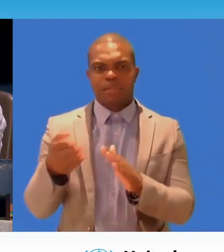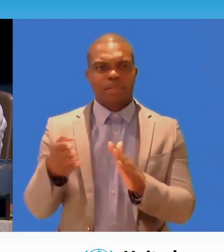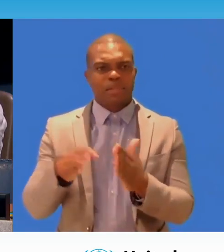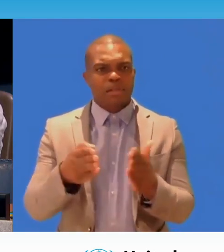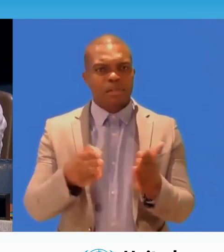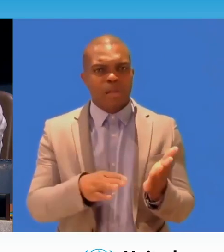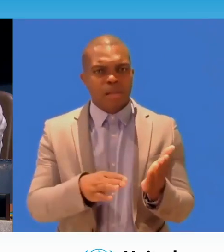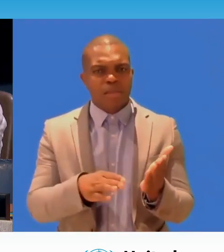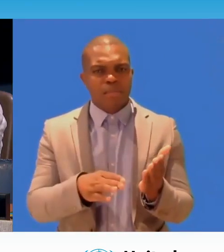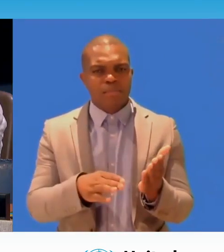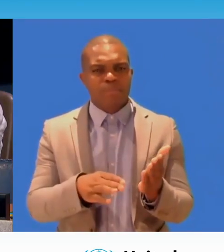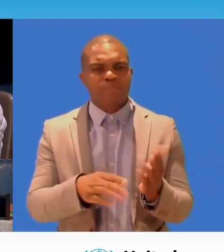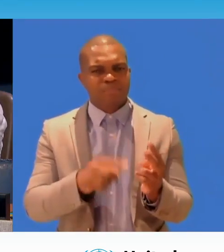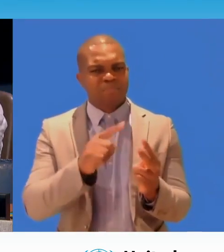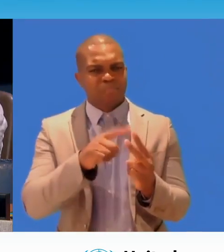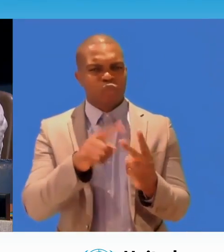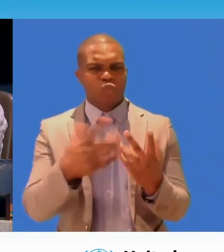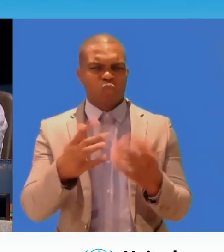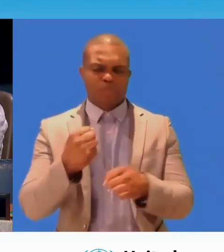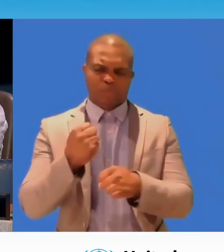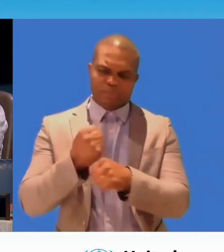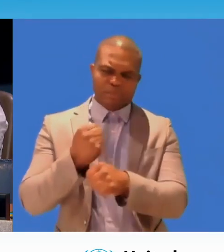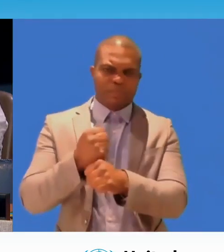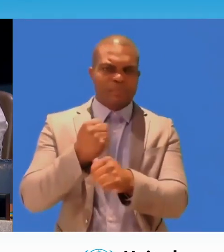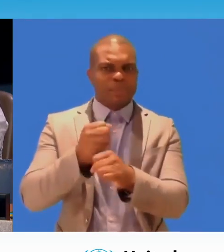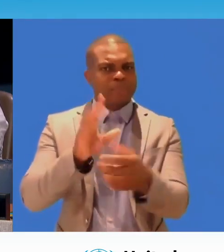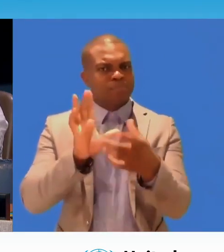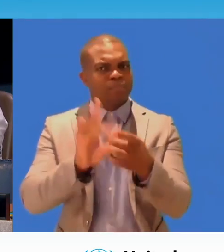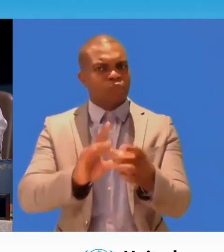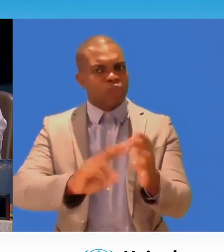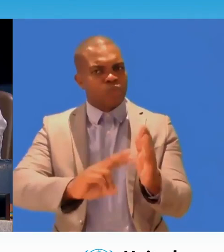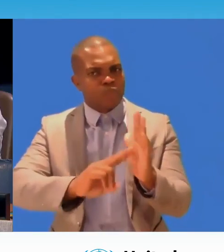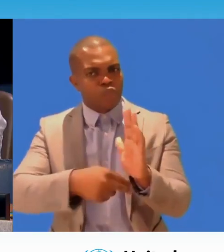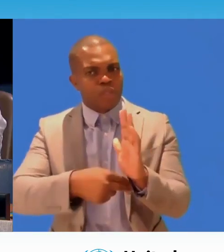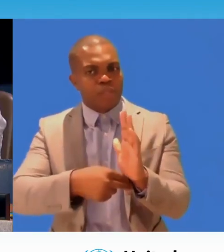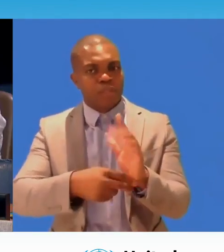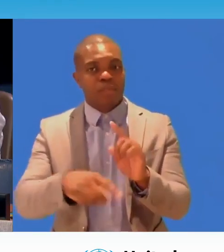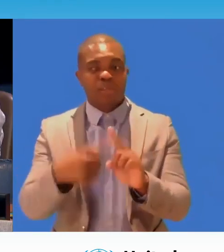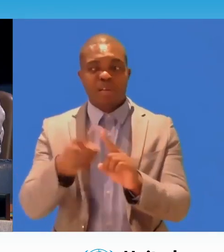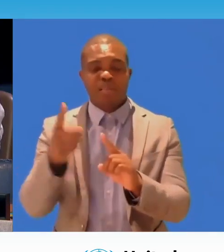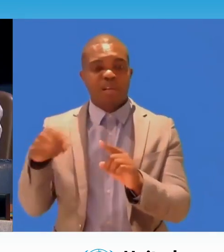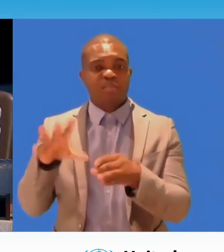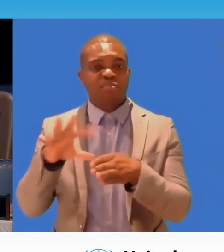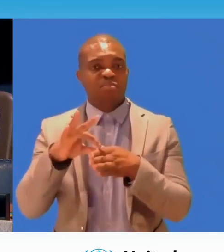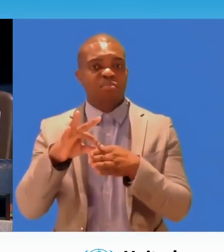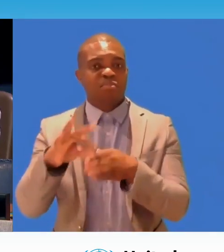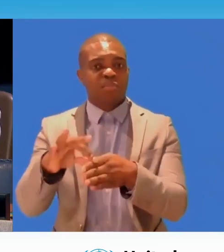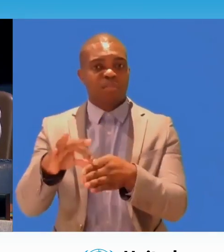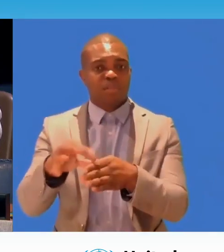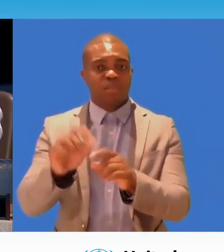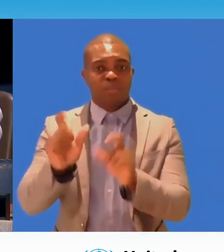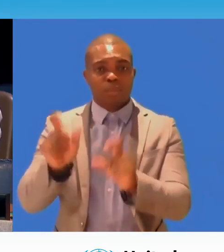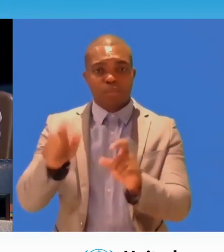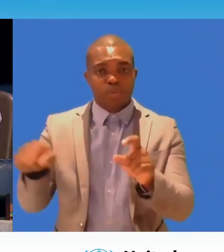intellectual disabilities worldwide and persons with psychosocial disabilities worldwide they